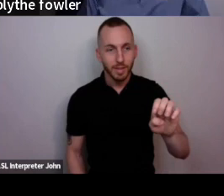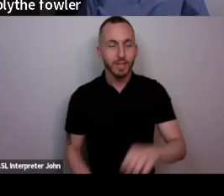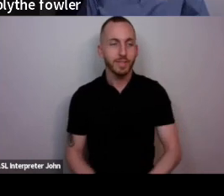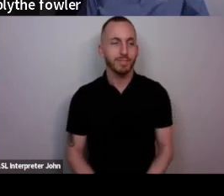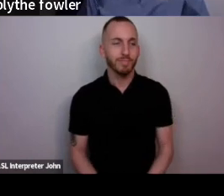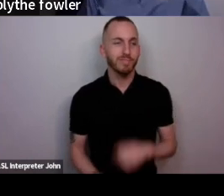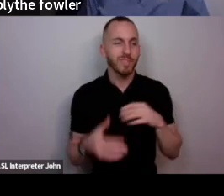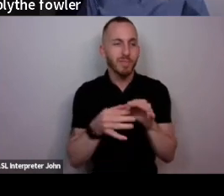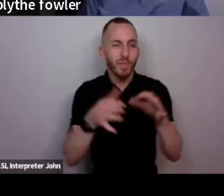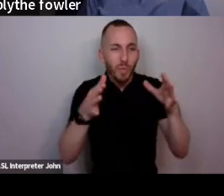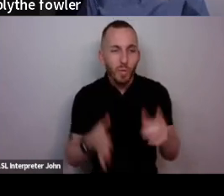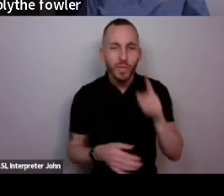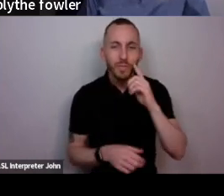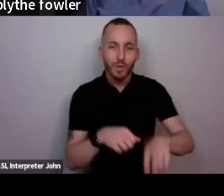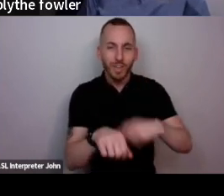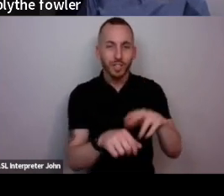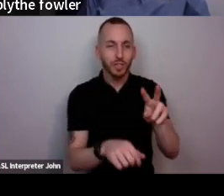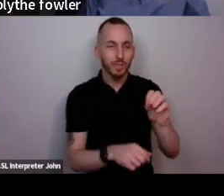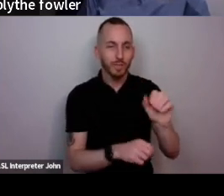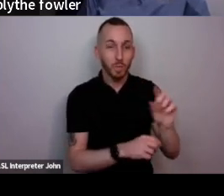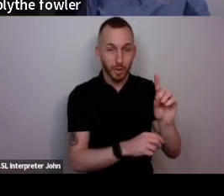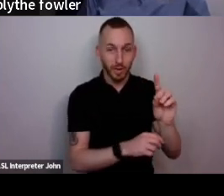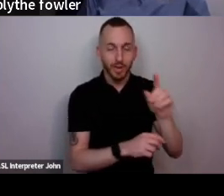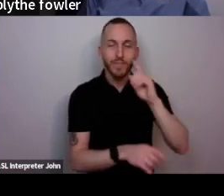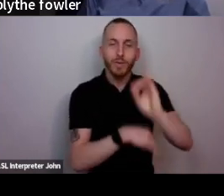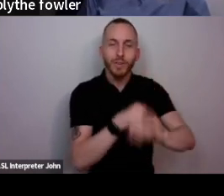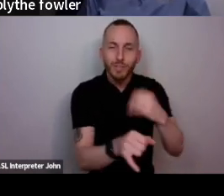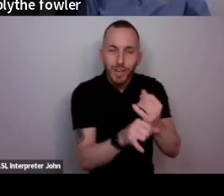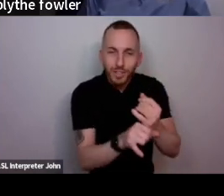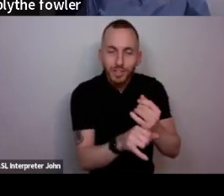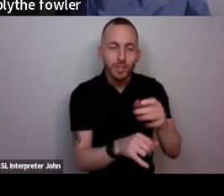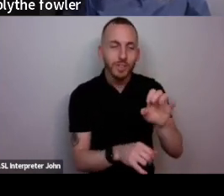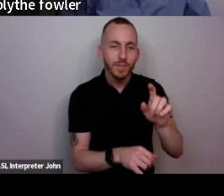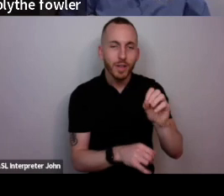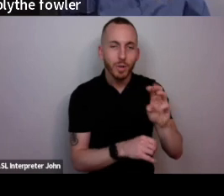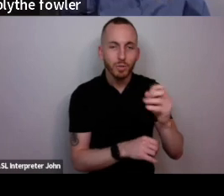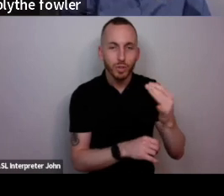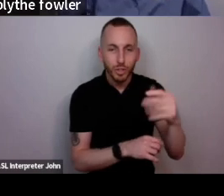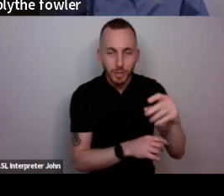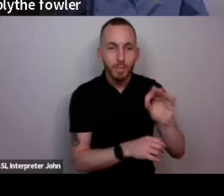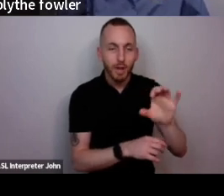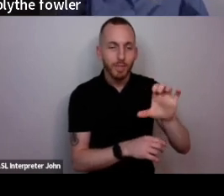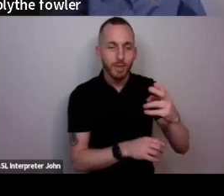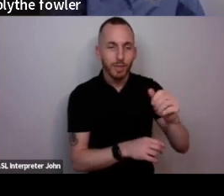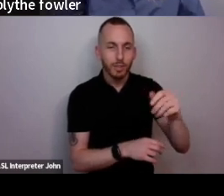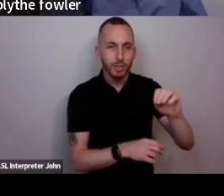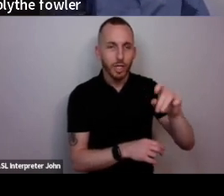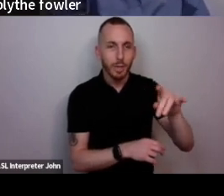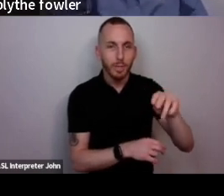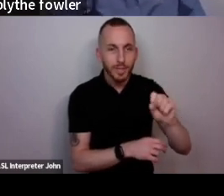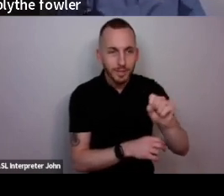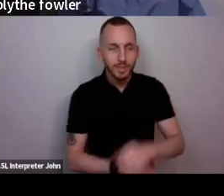to National VOAD for the International Fellowship of Chaplains. My co-presenter is Melanie Dunbar.